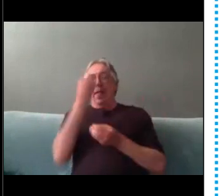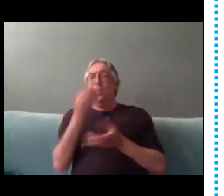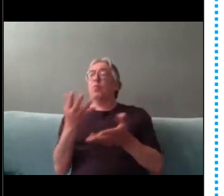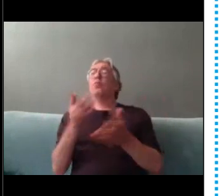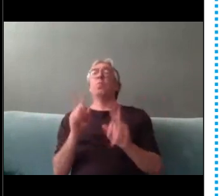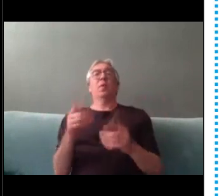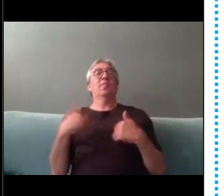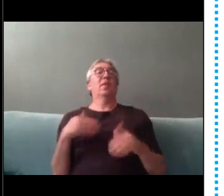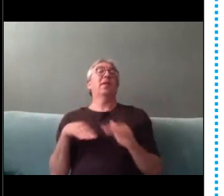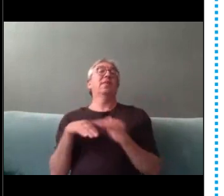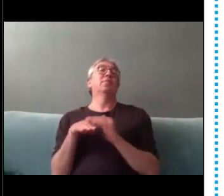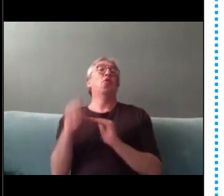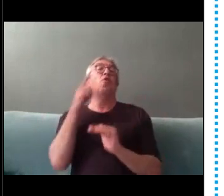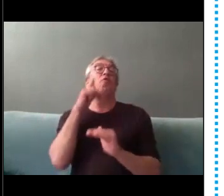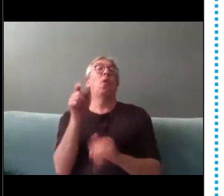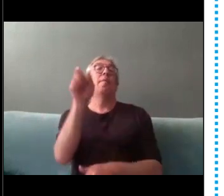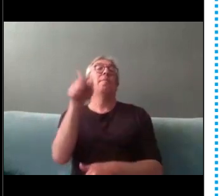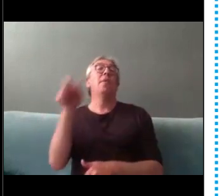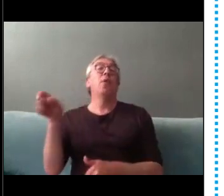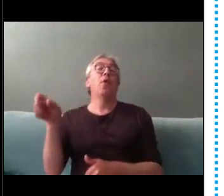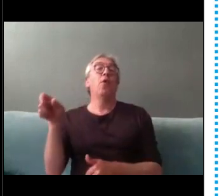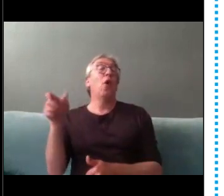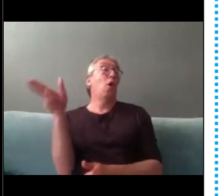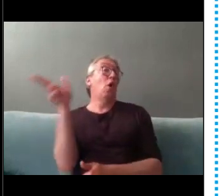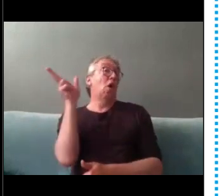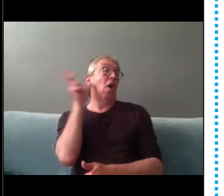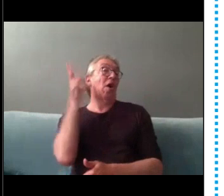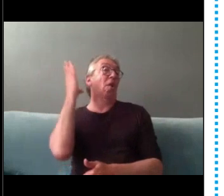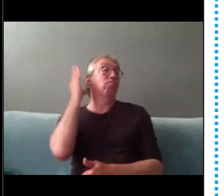to persons as the law says auditory and visual impairment.